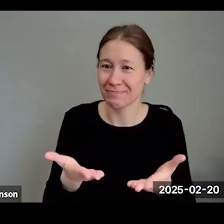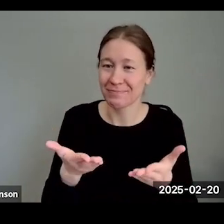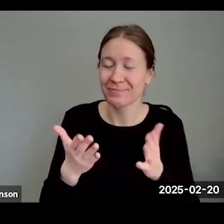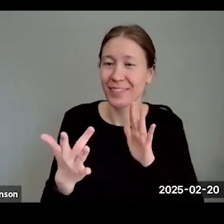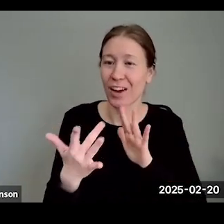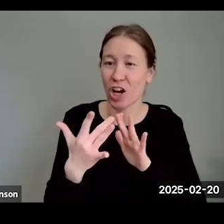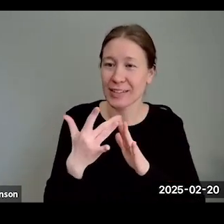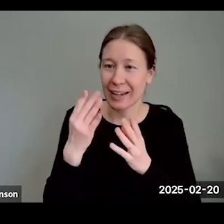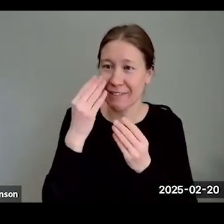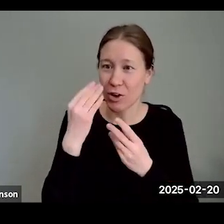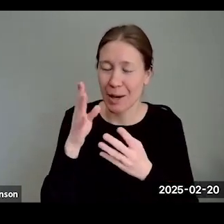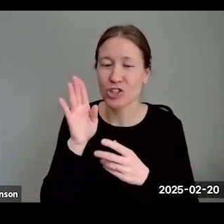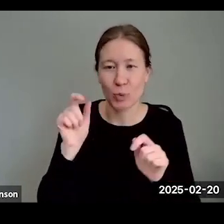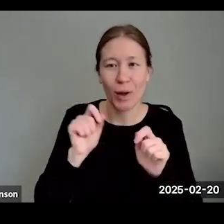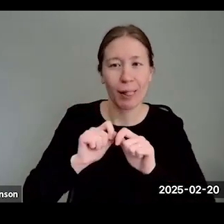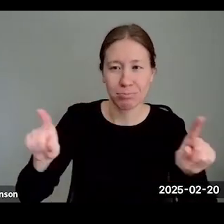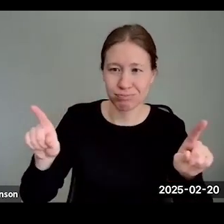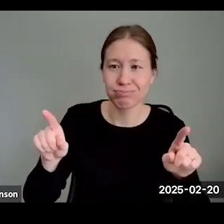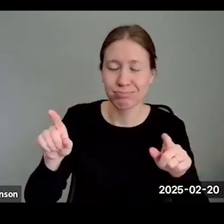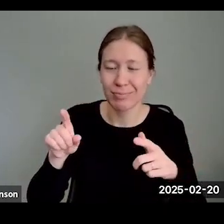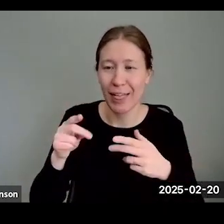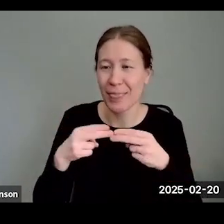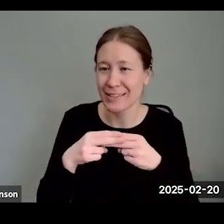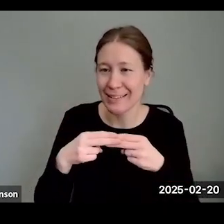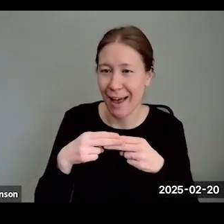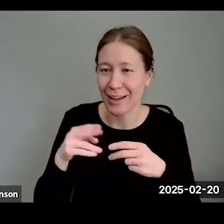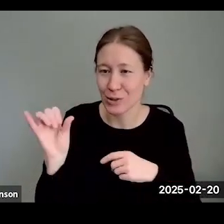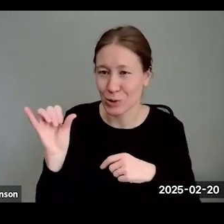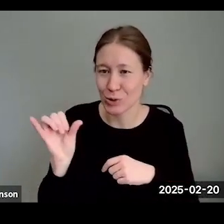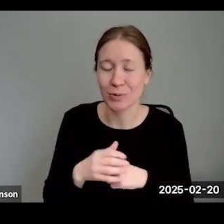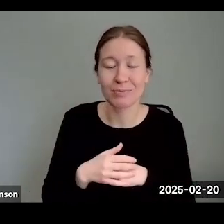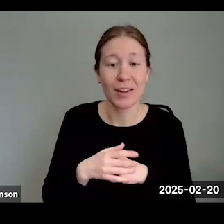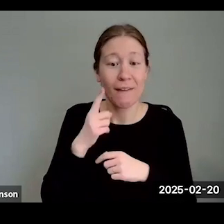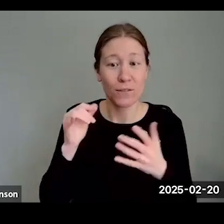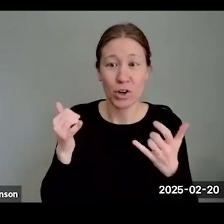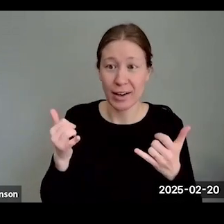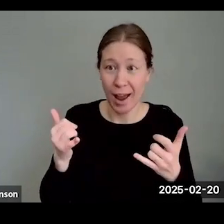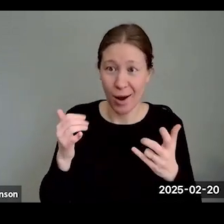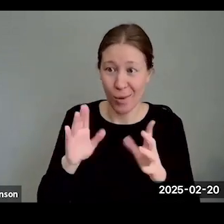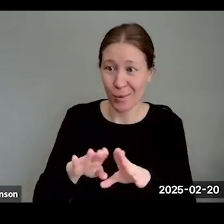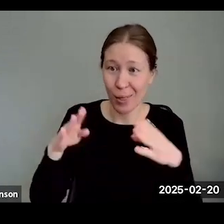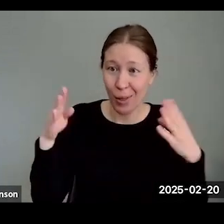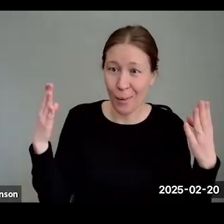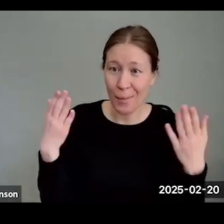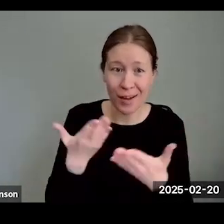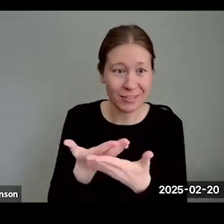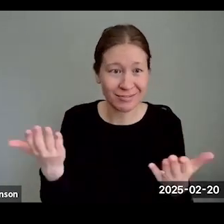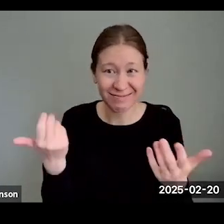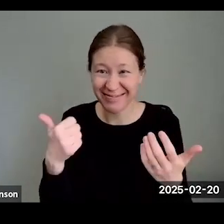that will come out to you in the slides. But for now, we wanna open it up, if anyone has any questions.